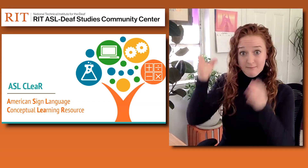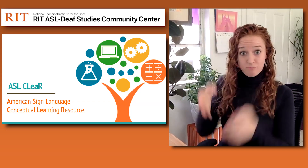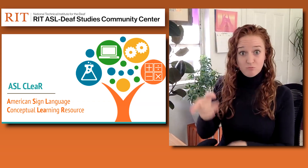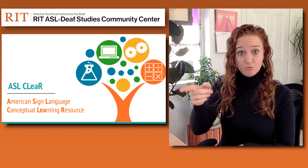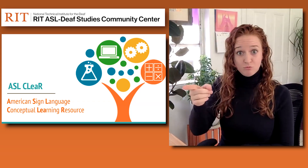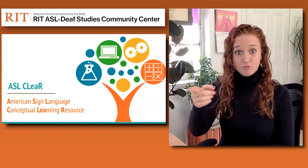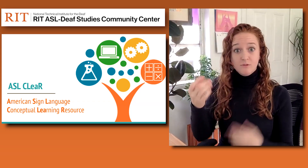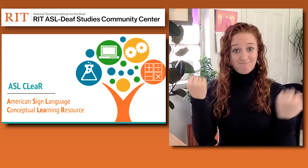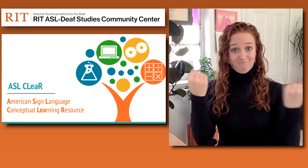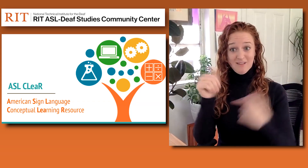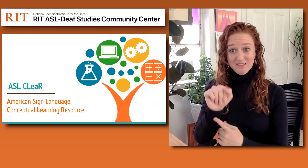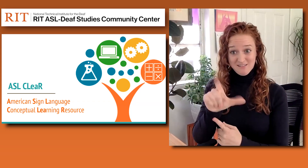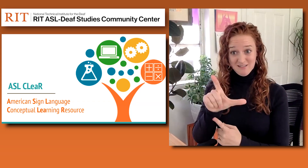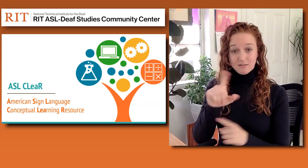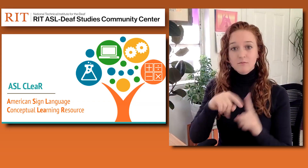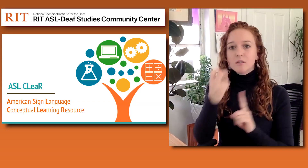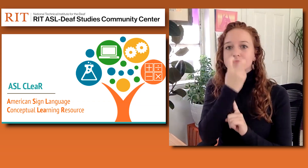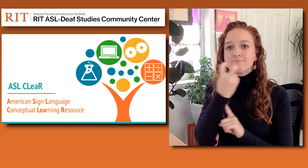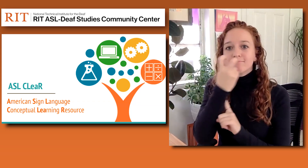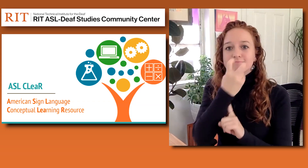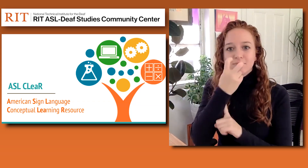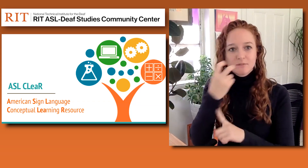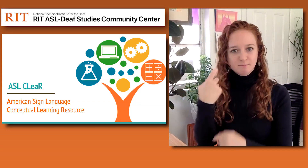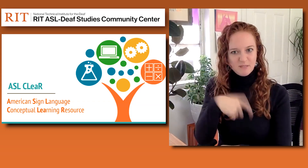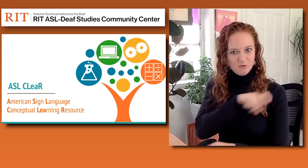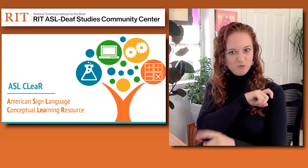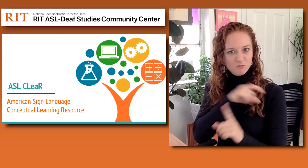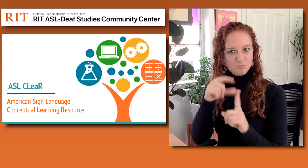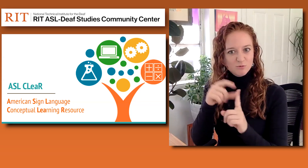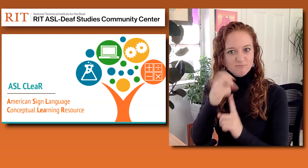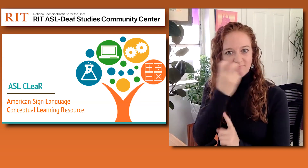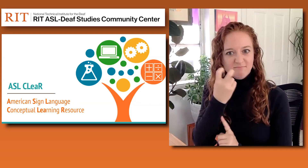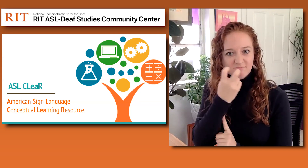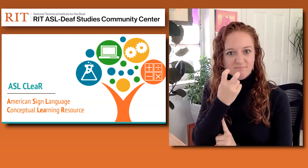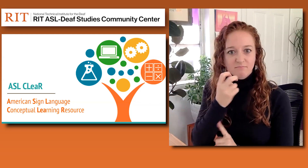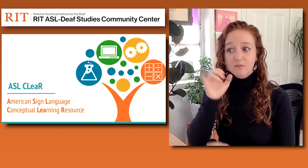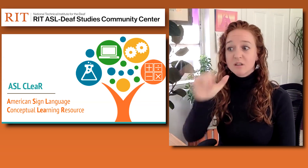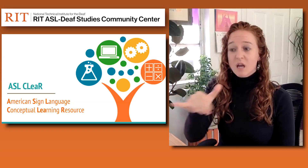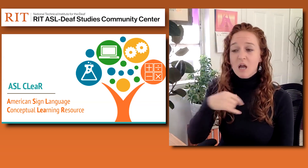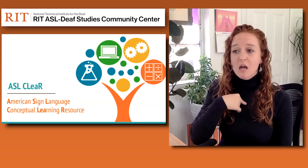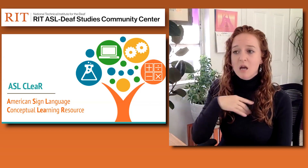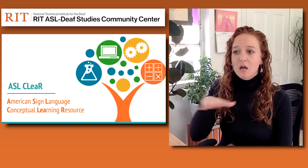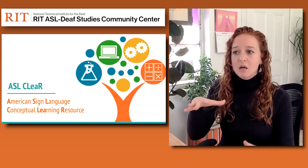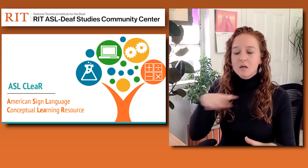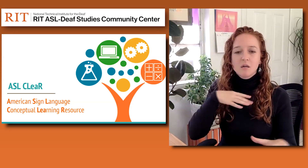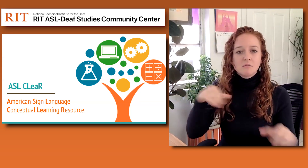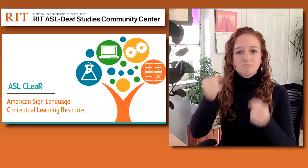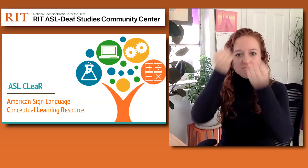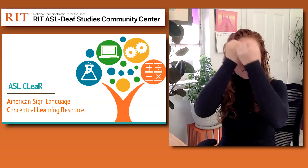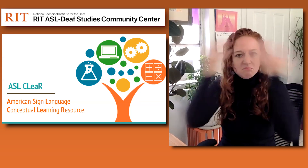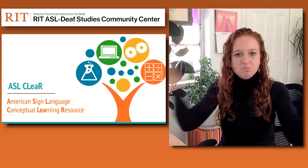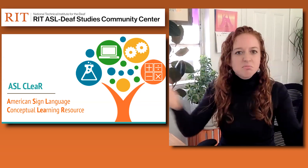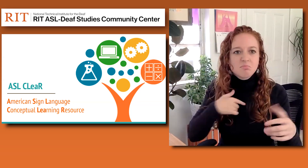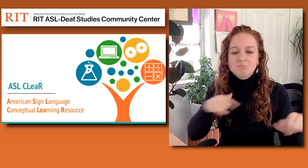with an individual who used ASL and mouthed Spanish, I was amazed.